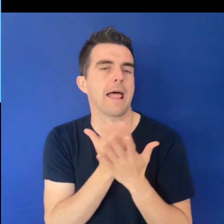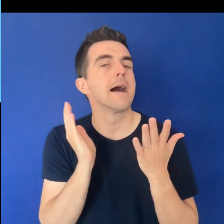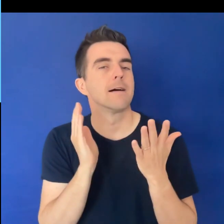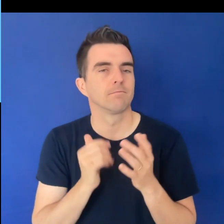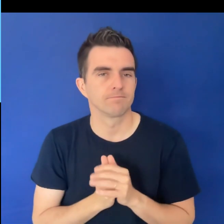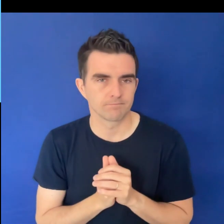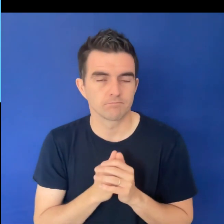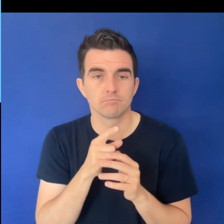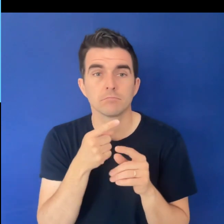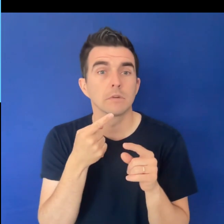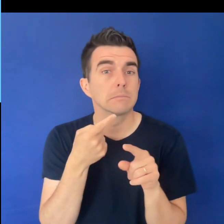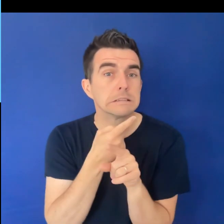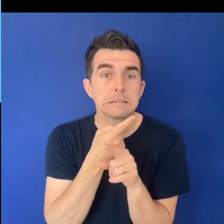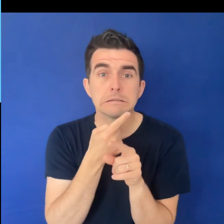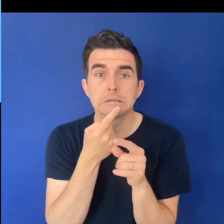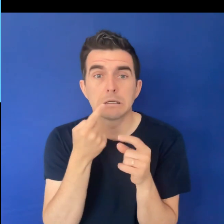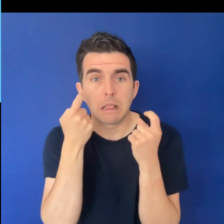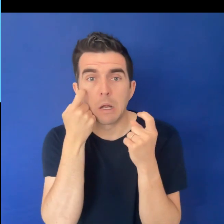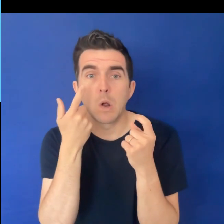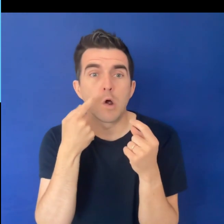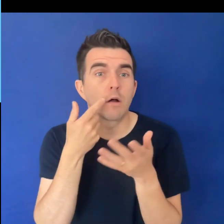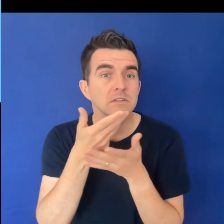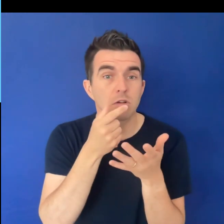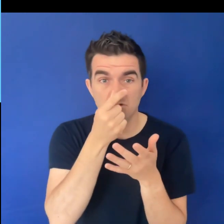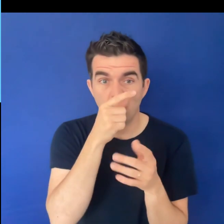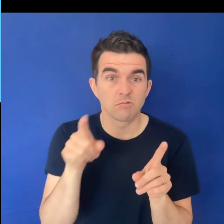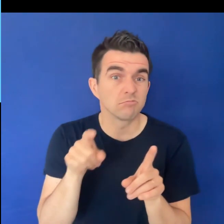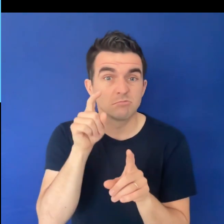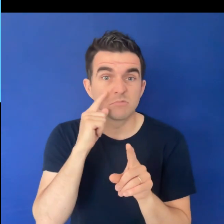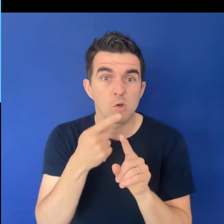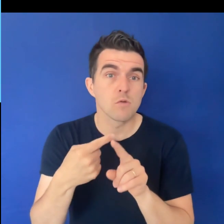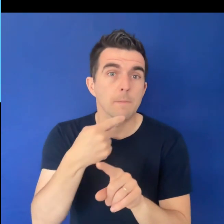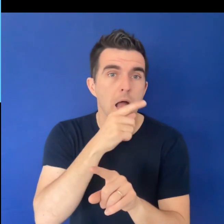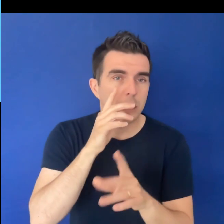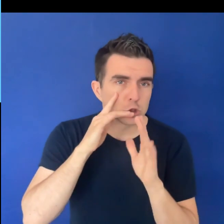If you miss a thought or conversation, you can check the log to see what you may have missed,